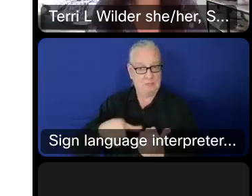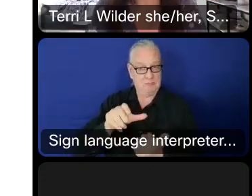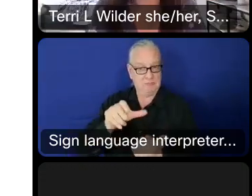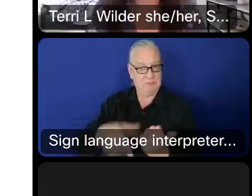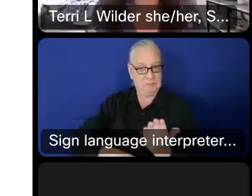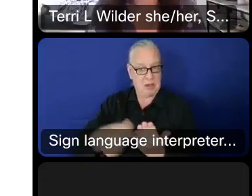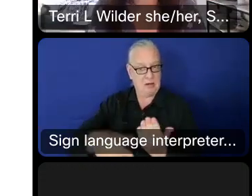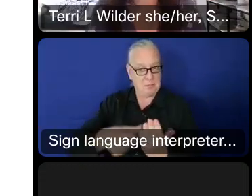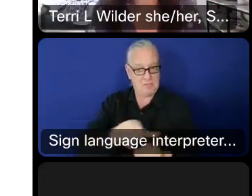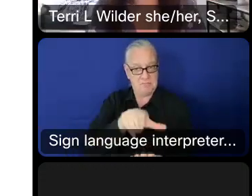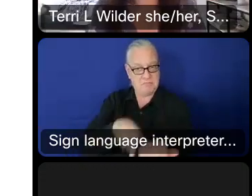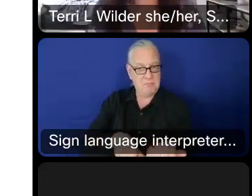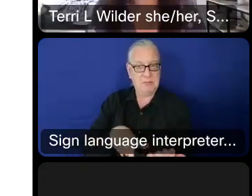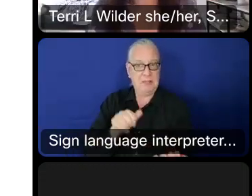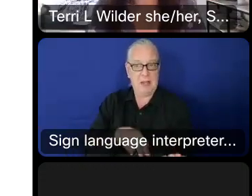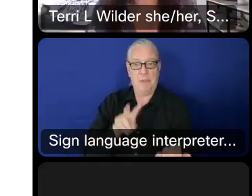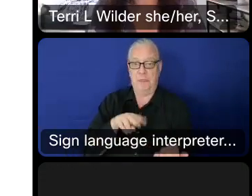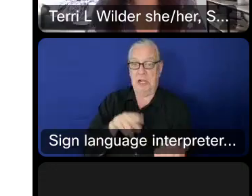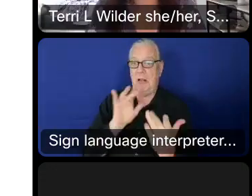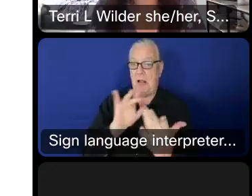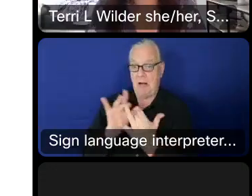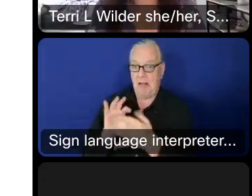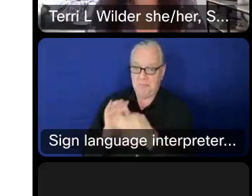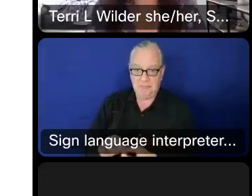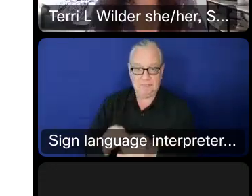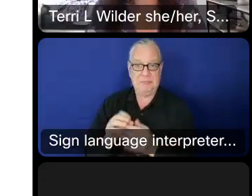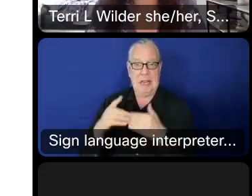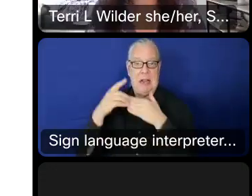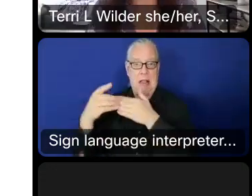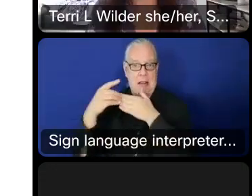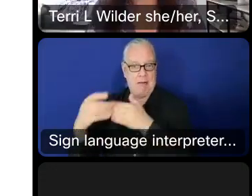online to read about these principles. And these principles